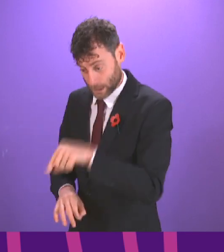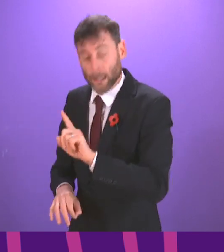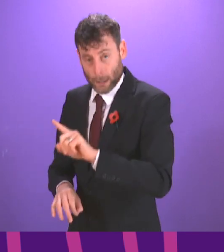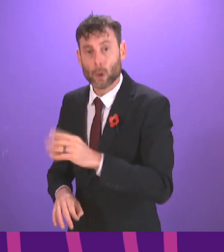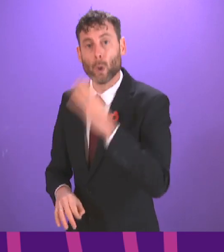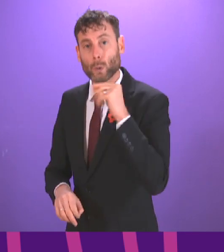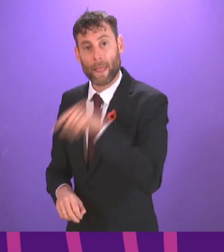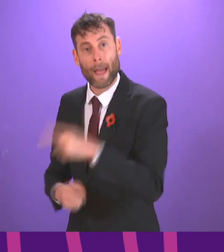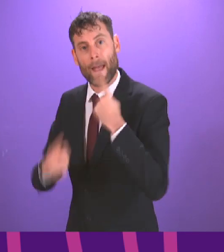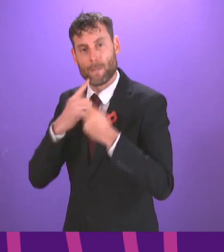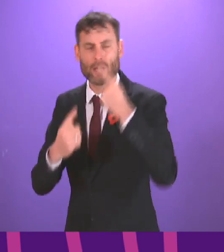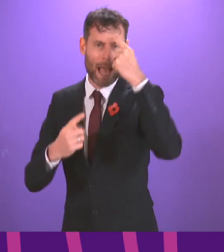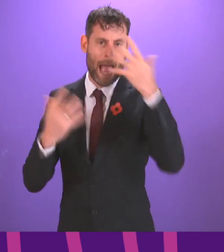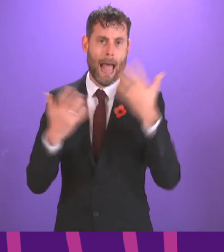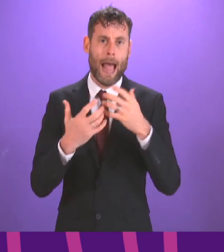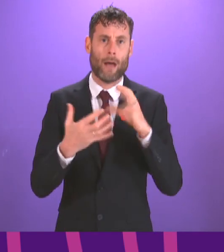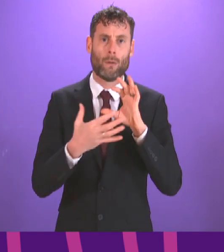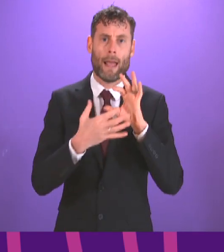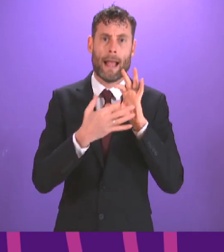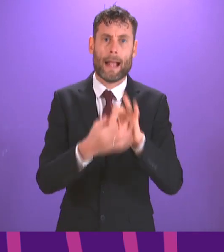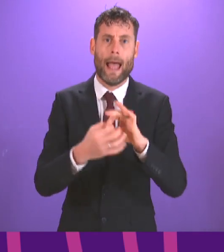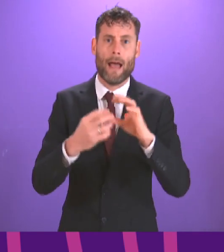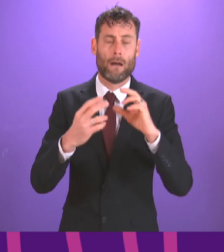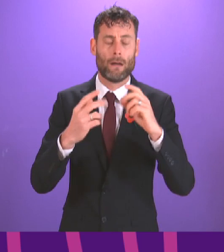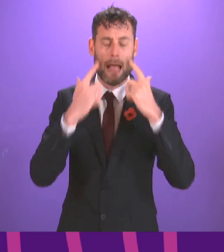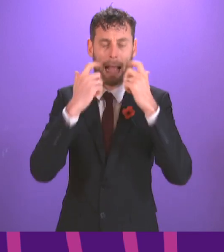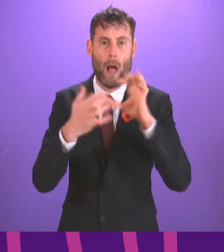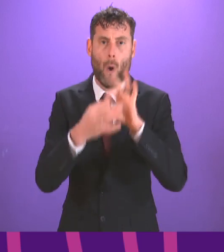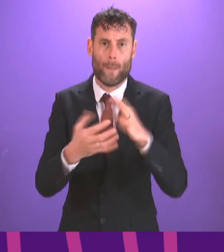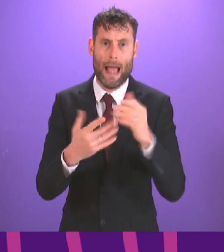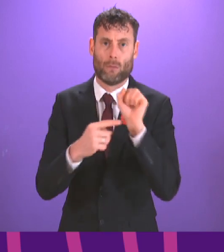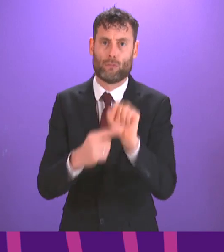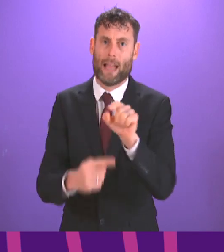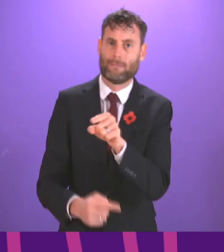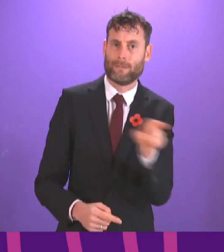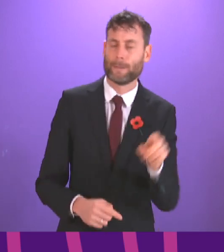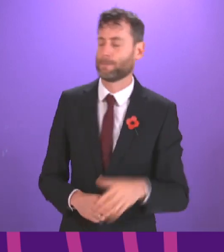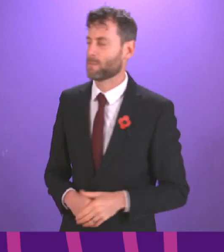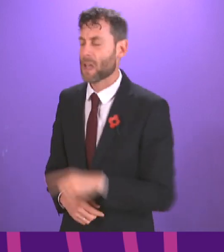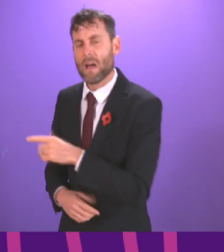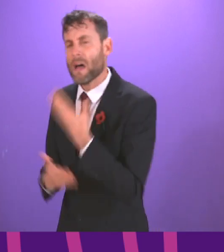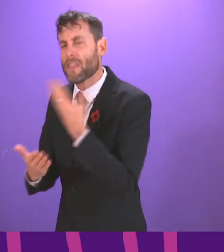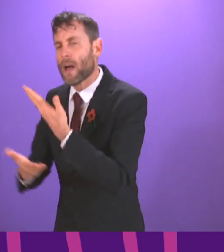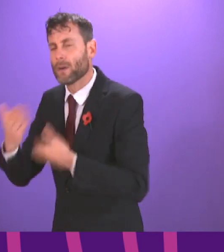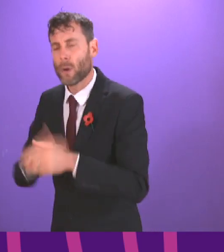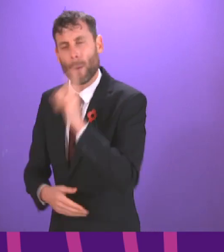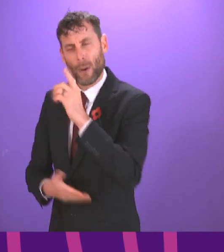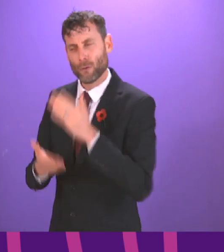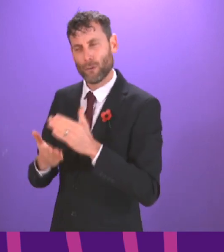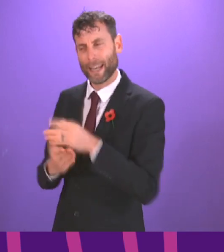Ruth Davidson: I thank the First Minister for that answer, but it did not address the specific question that I put to her. I asked her what the increased